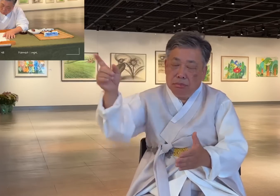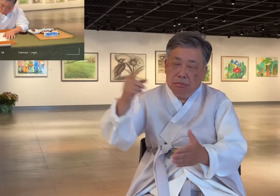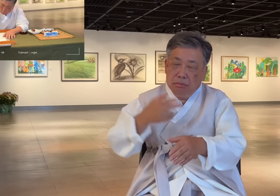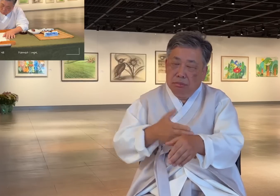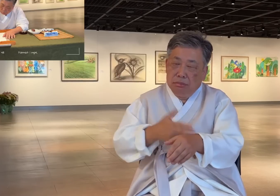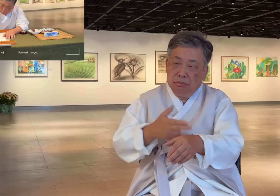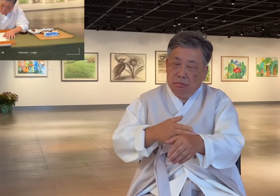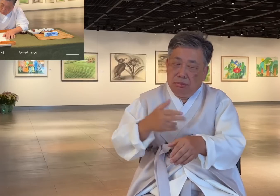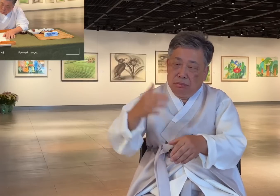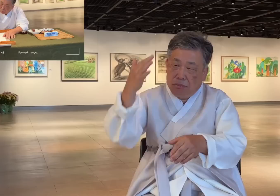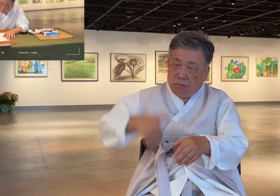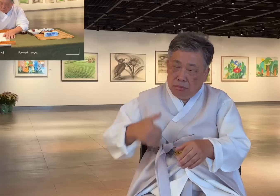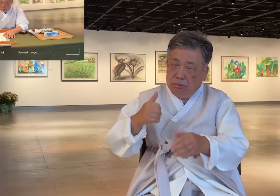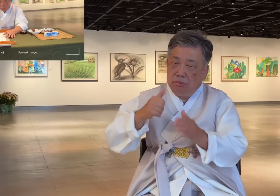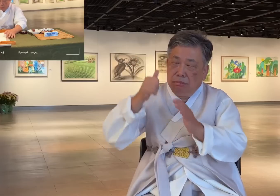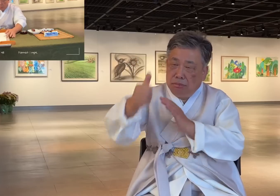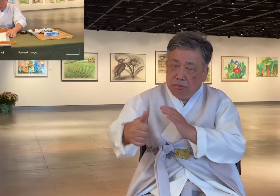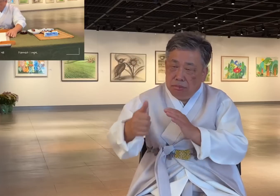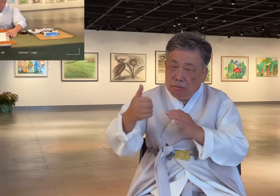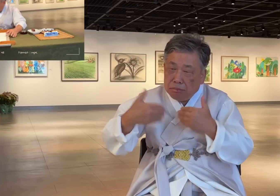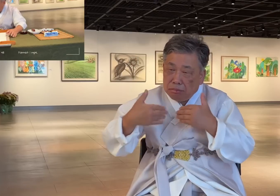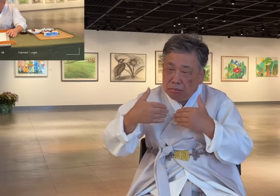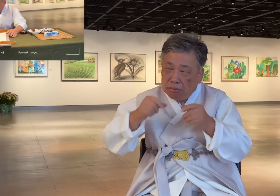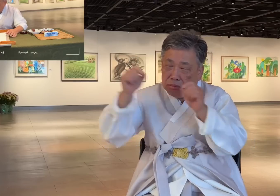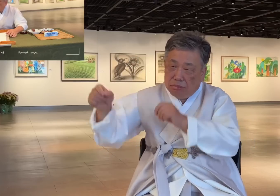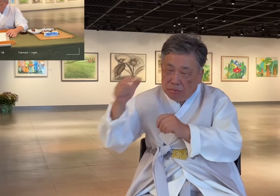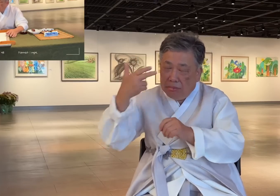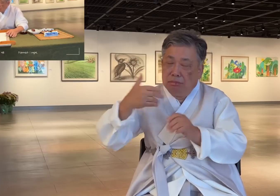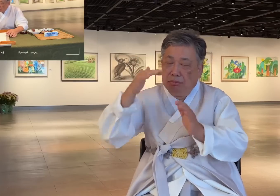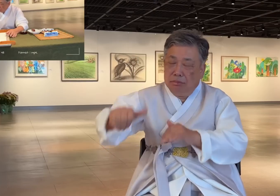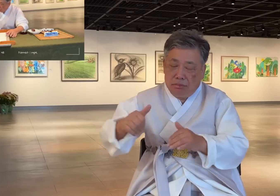The teacher called me one day and said she was busy and told me to come back next week.